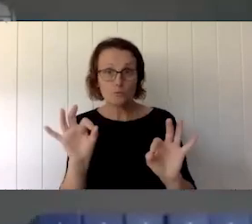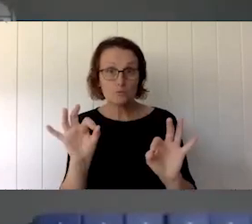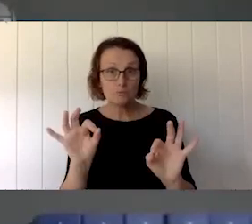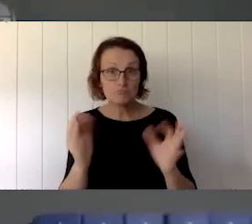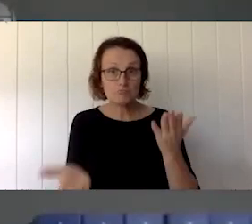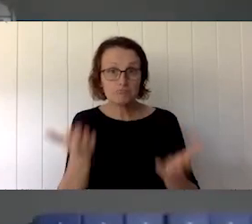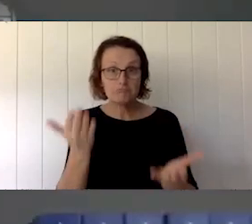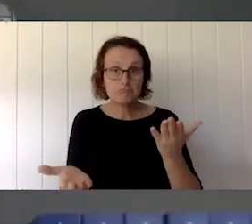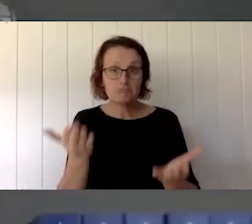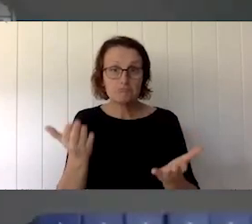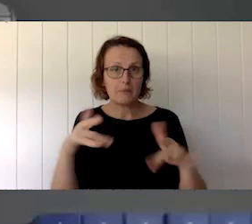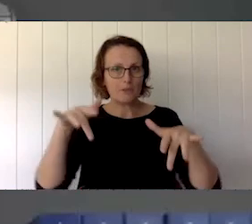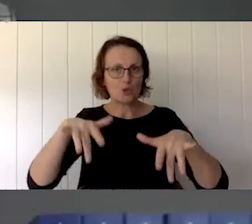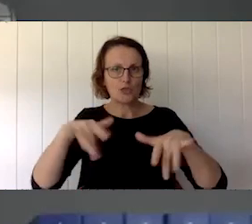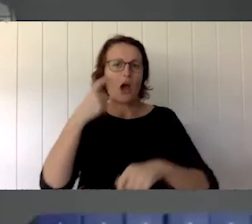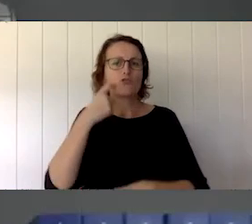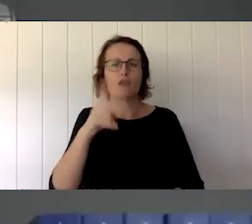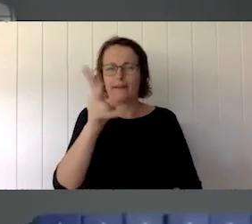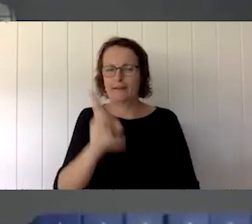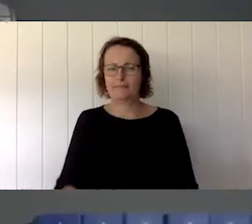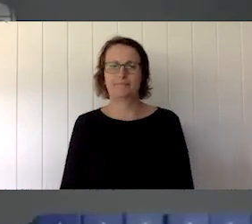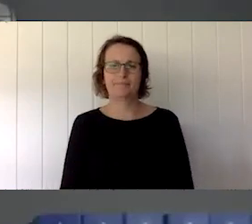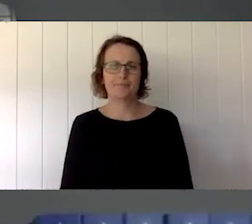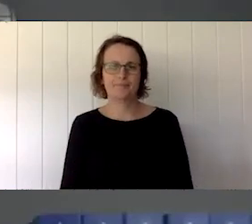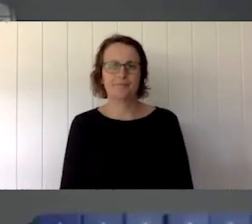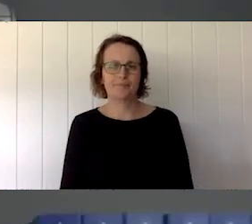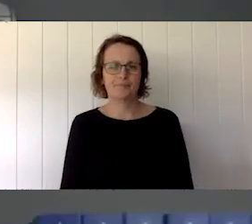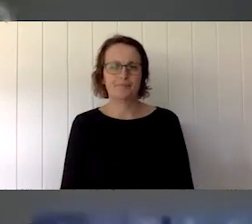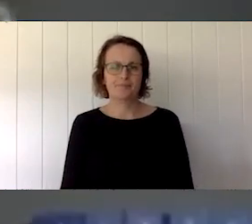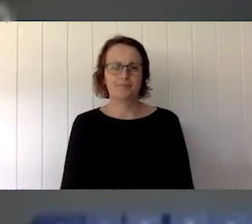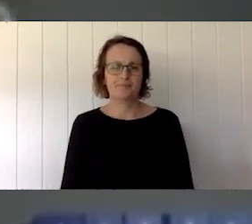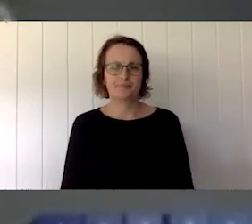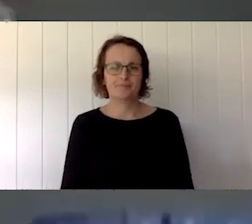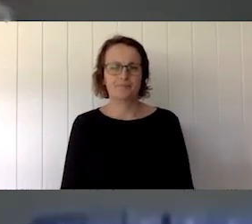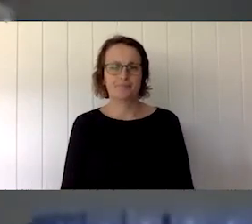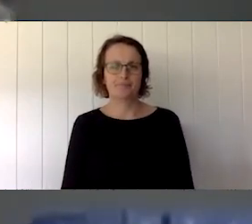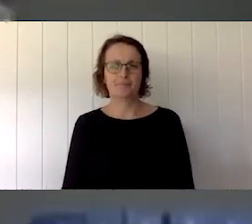now, or not? >> Not yet. >> DANIEL MURRAY: Let me try one more time. >>